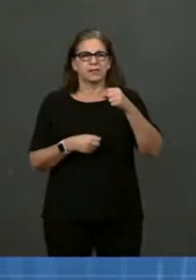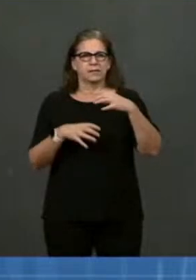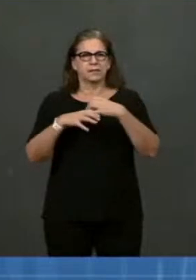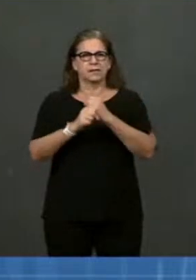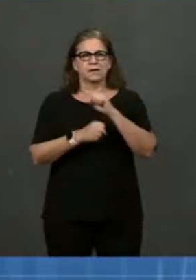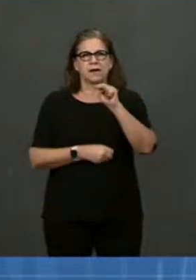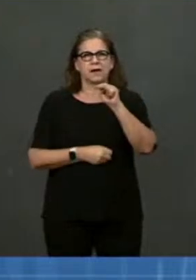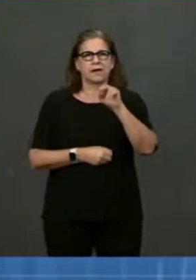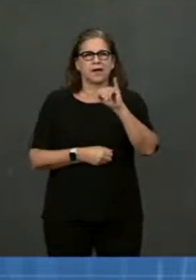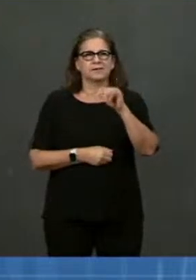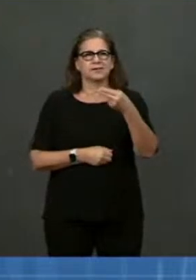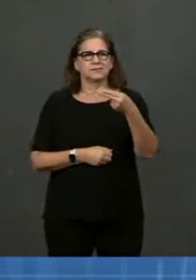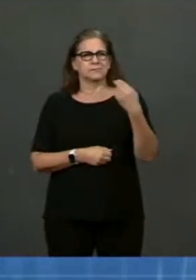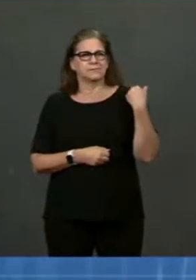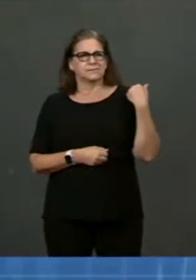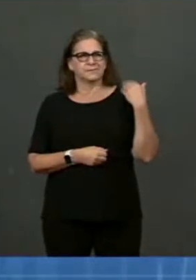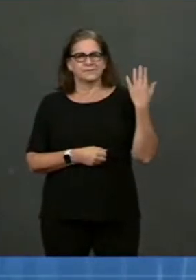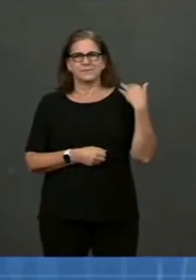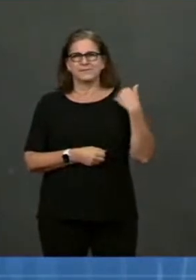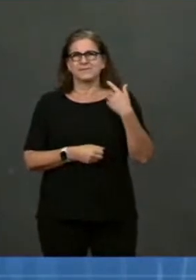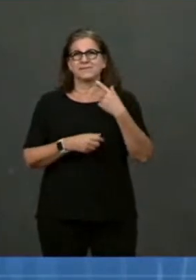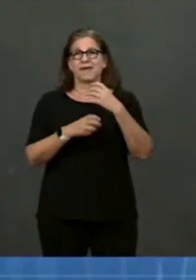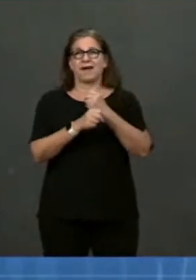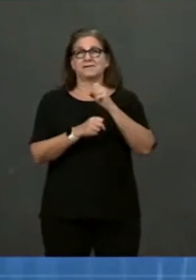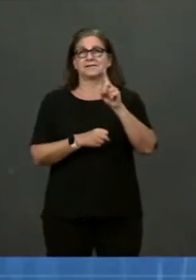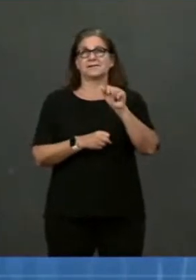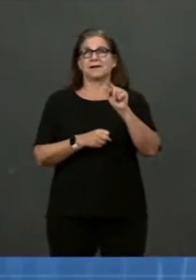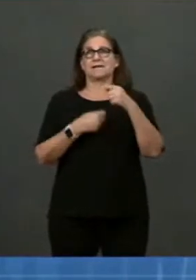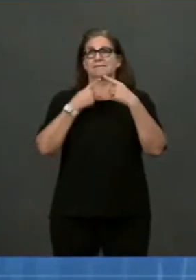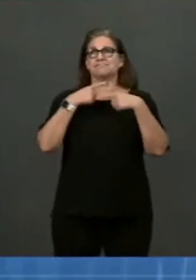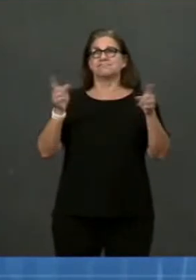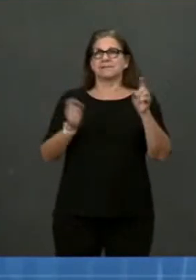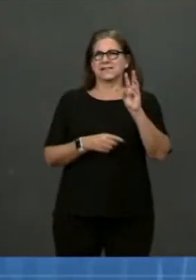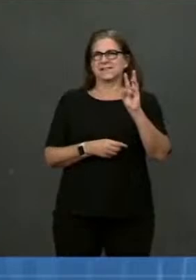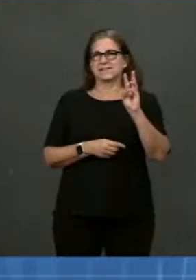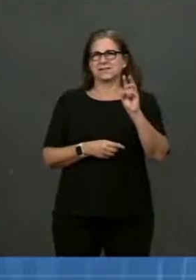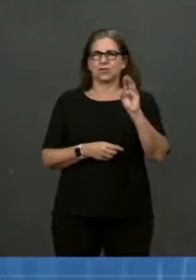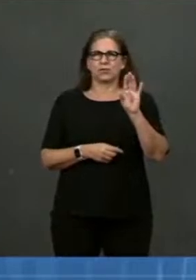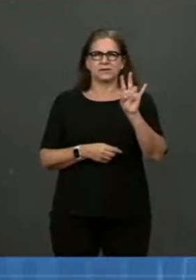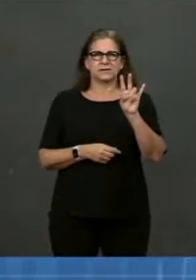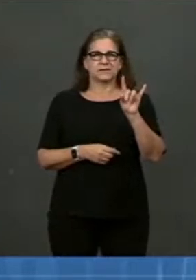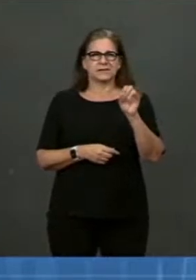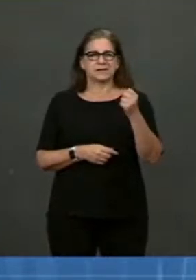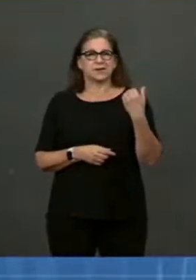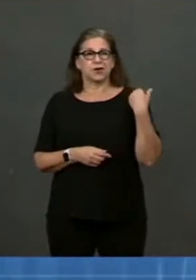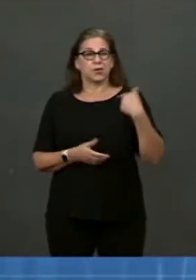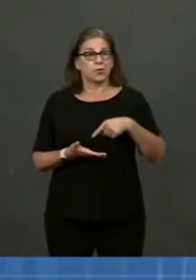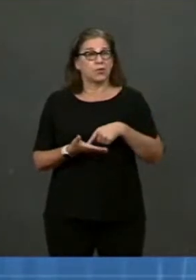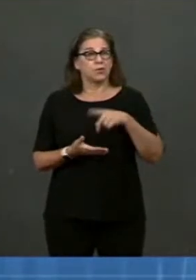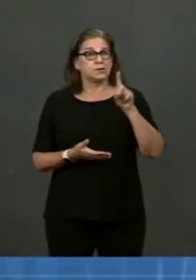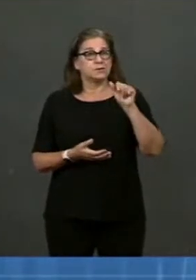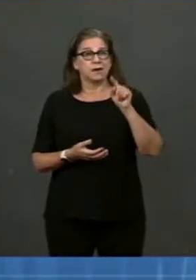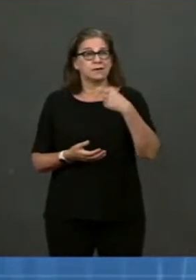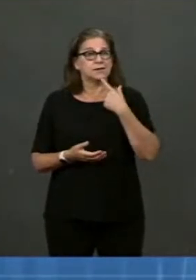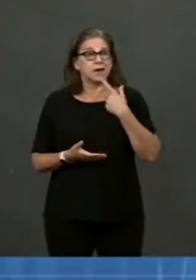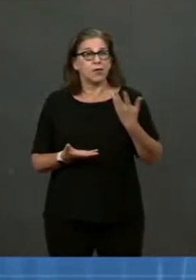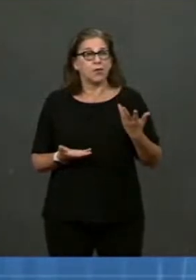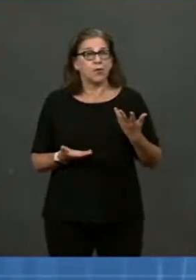THE PRELIMINARY DATA FROM THIS ARCHIVE PAPER THAT CAME OUT